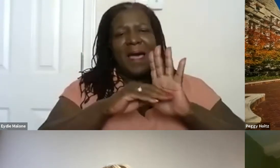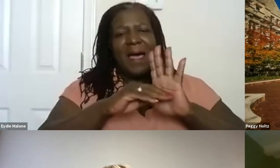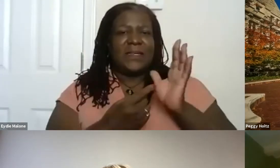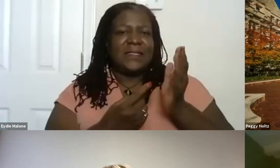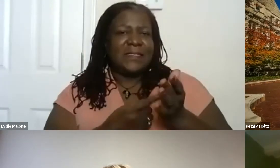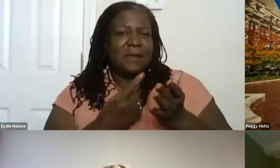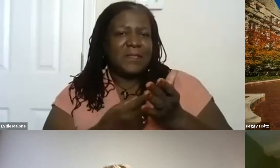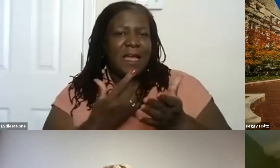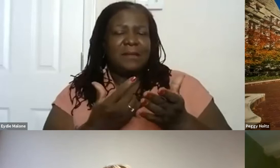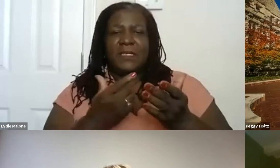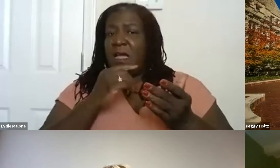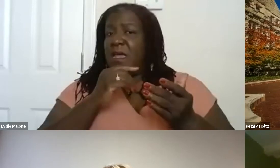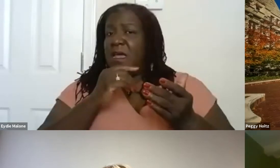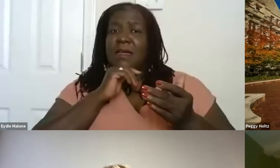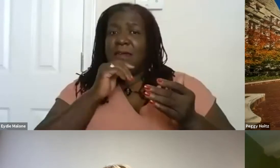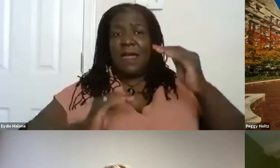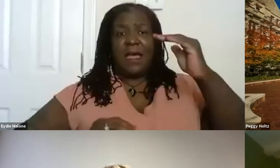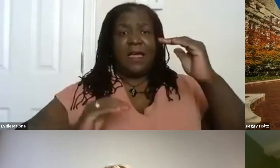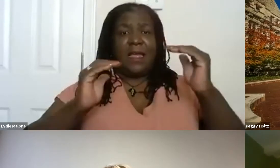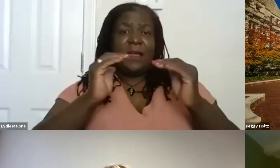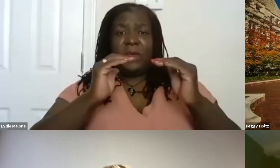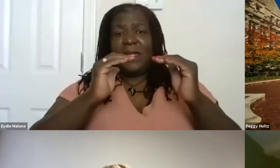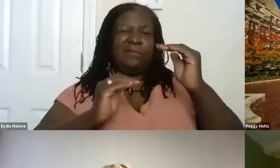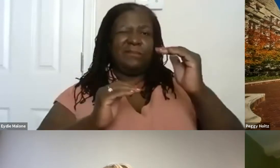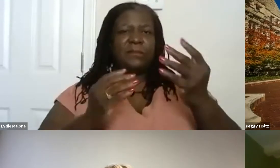and equity to a lot of people in those communities. But for our child we just noticed that she